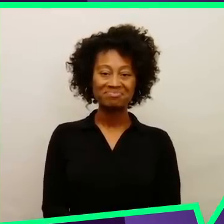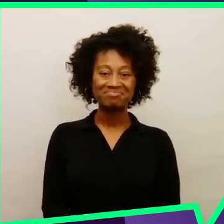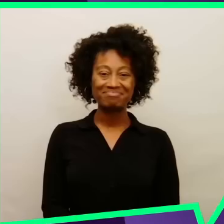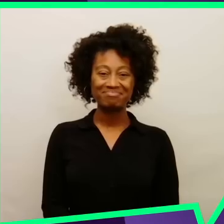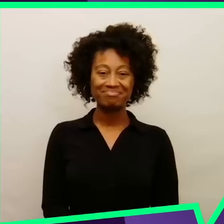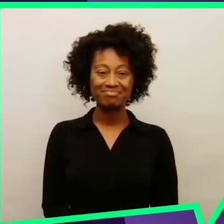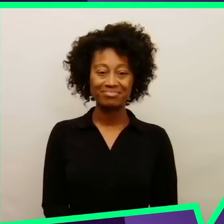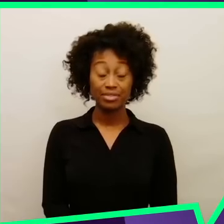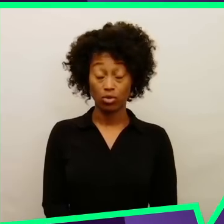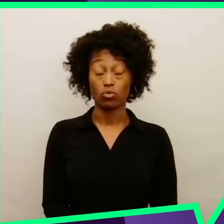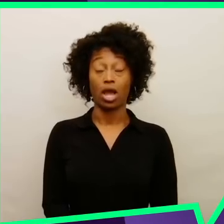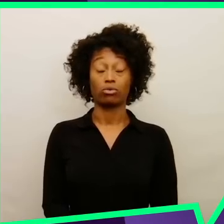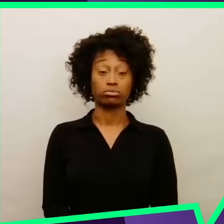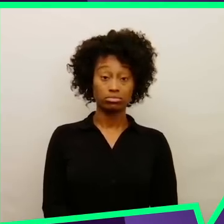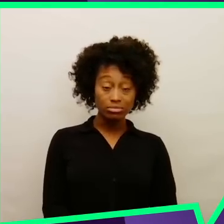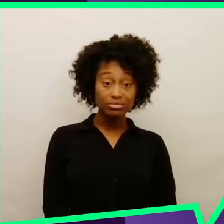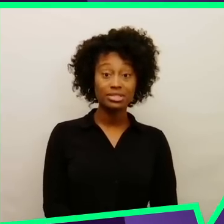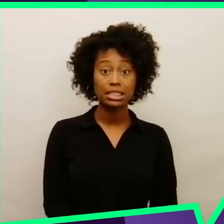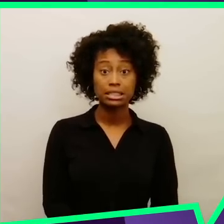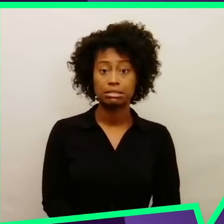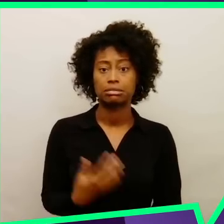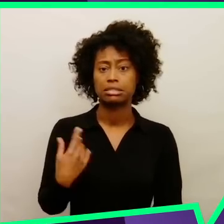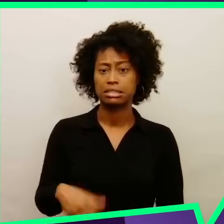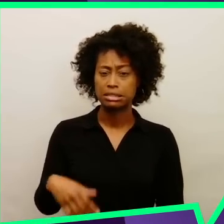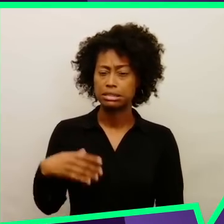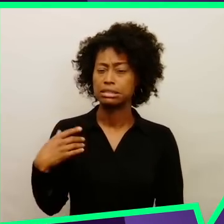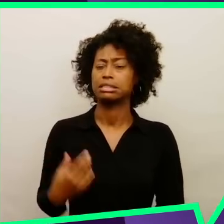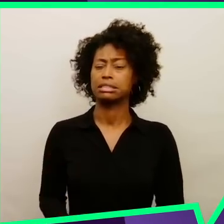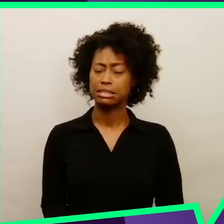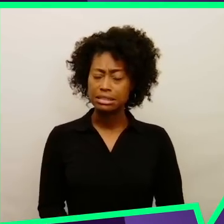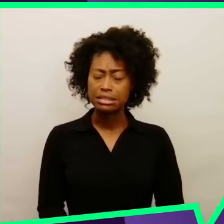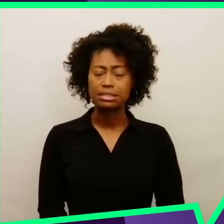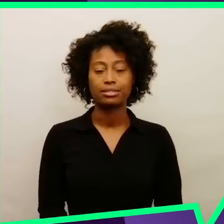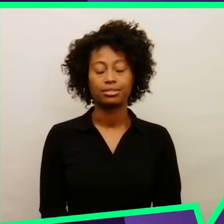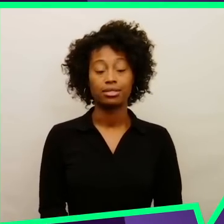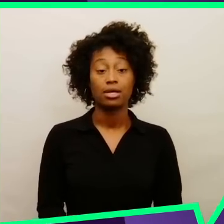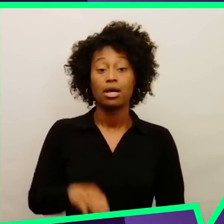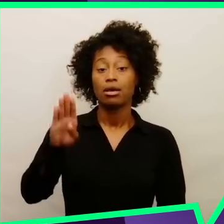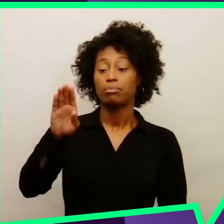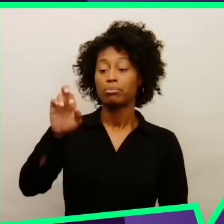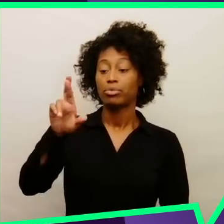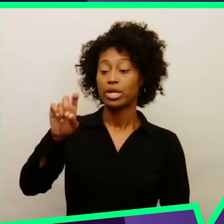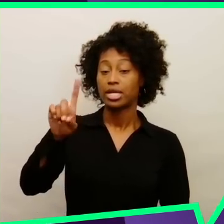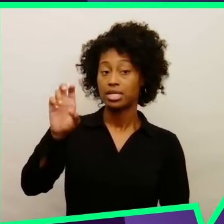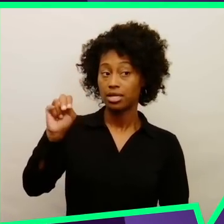Wow. Jeez. So we have Brandon. We got Richard.